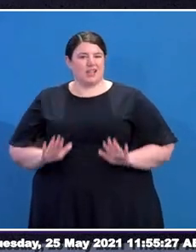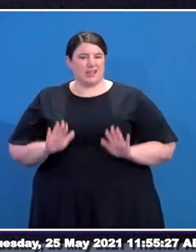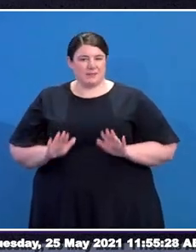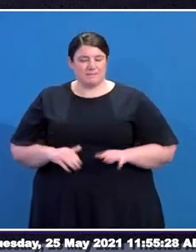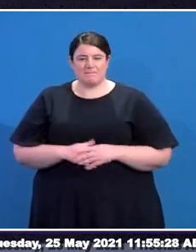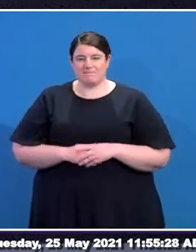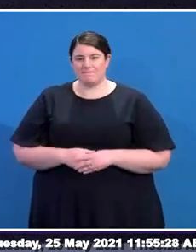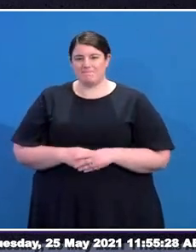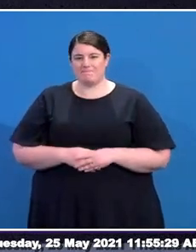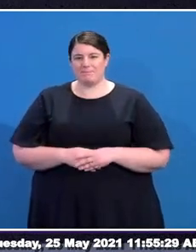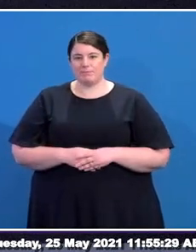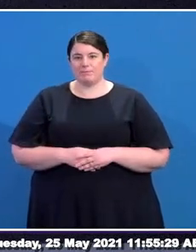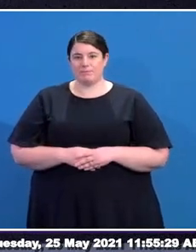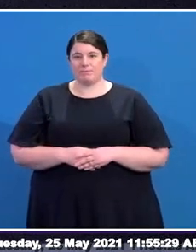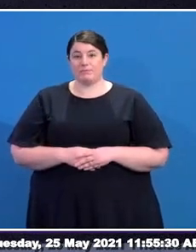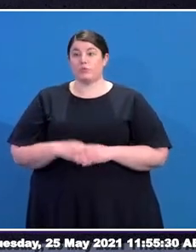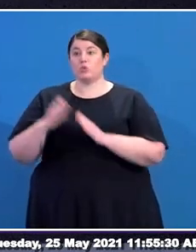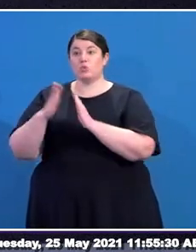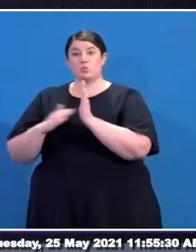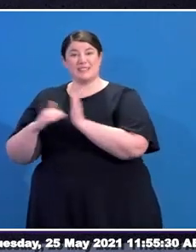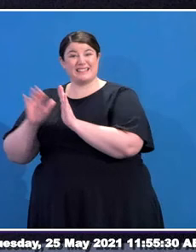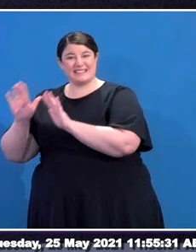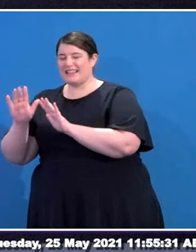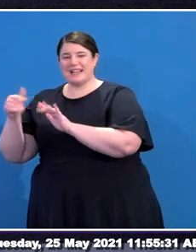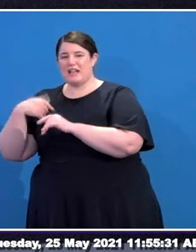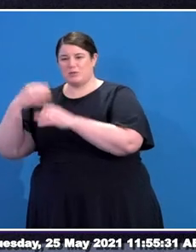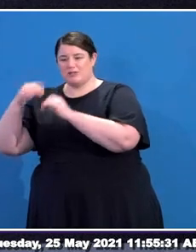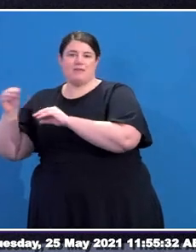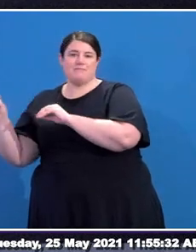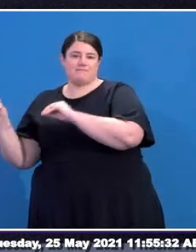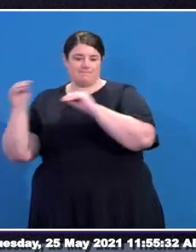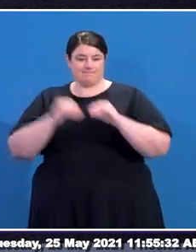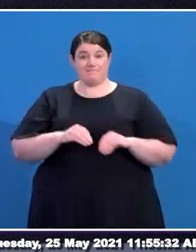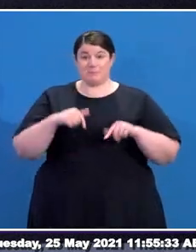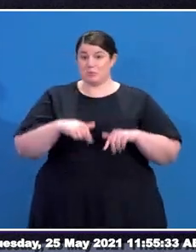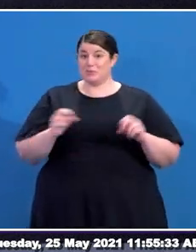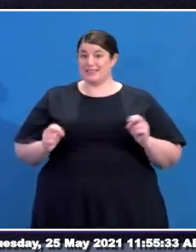But instead of living in New Zealand we decided to live, come to Sydney because it just had